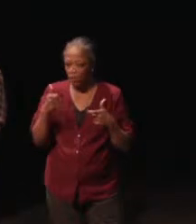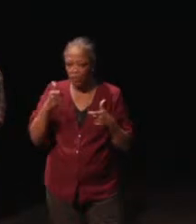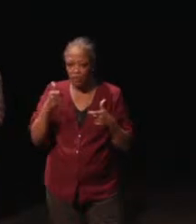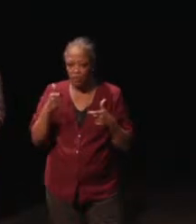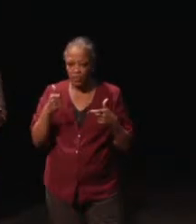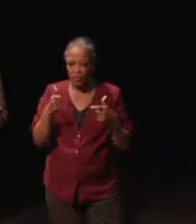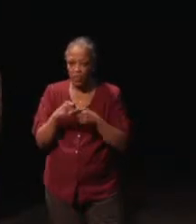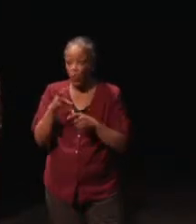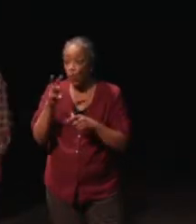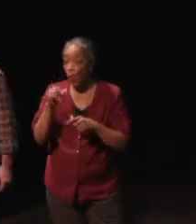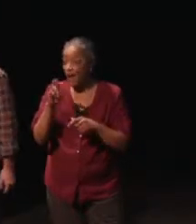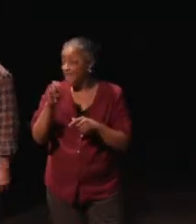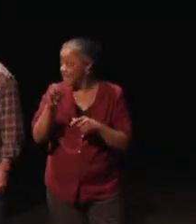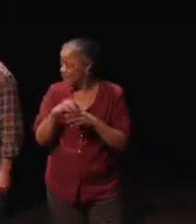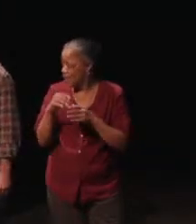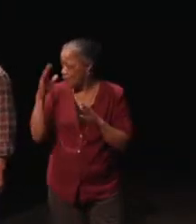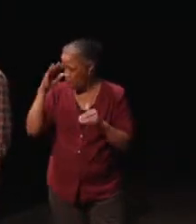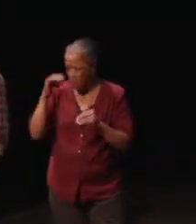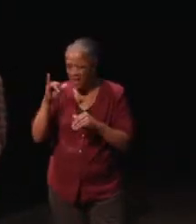Ian talked about this earlier this morning.